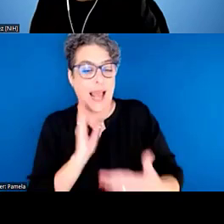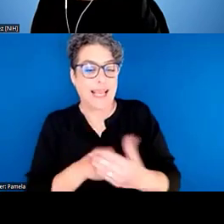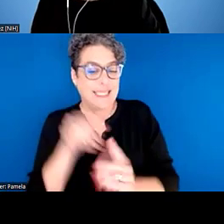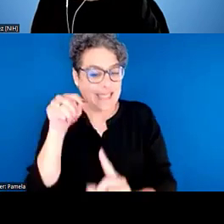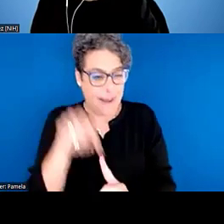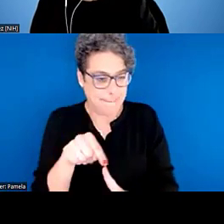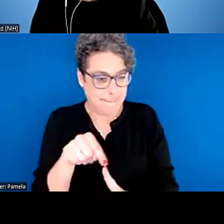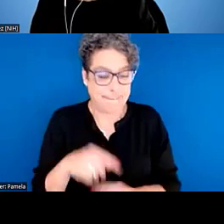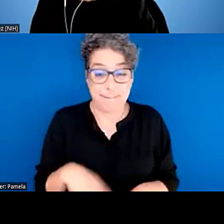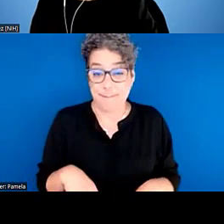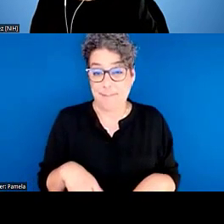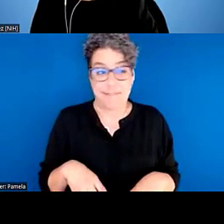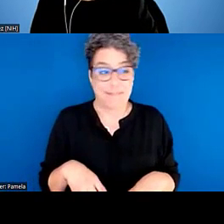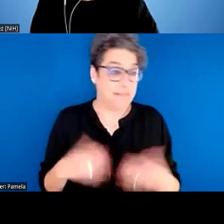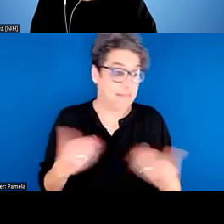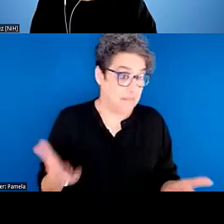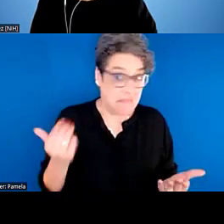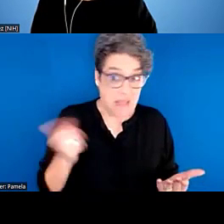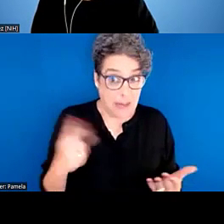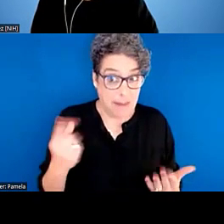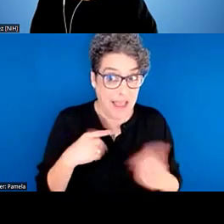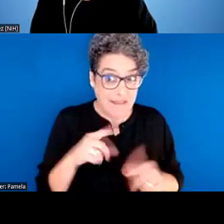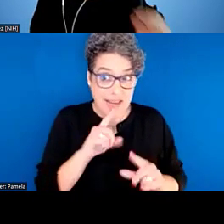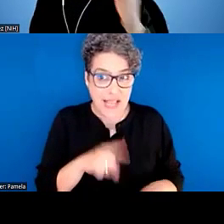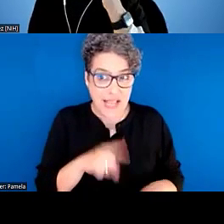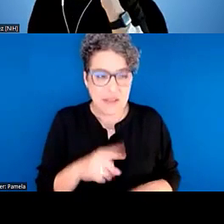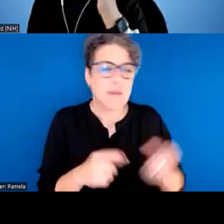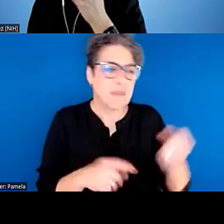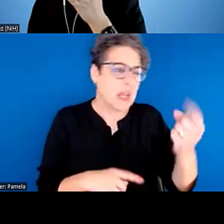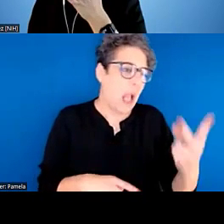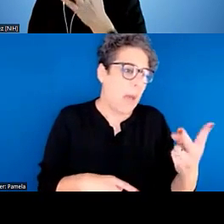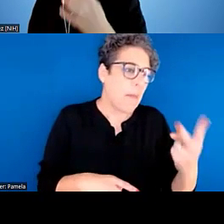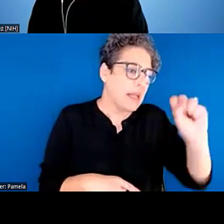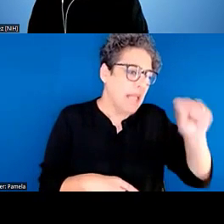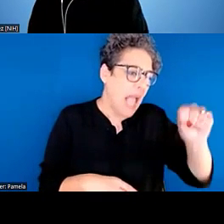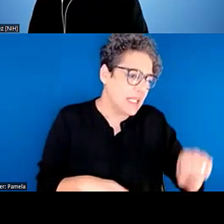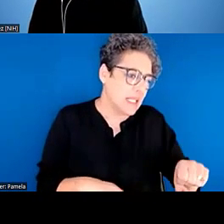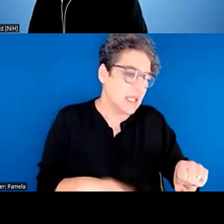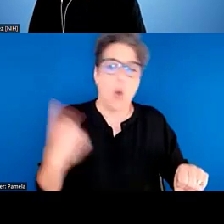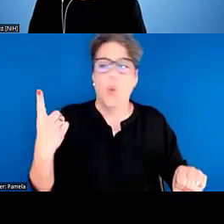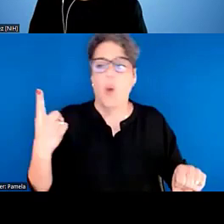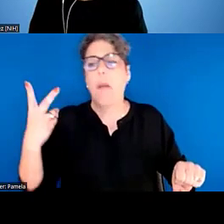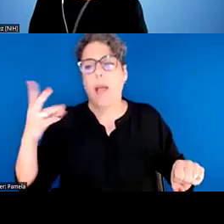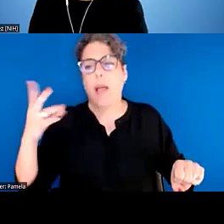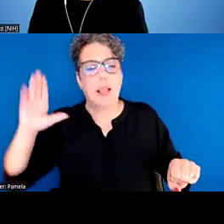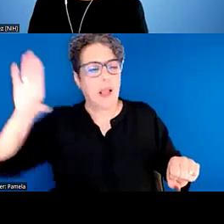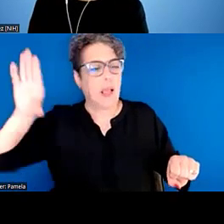Elyse Sullivan: I don't see any hands yet. Dr. Patricia Valdez: Okay. Elyse Sullivan: But we've got a couple yeses in the chat. Dr. Patricia Valdez: Yeah. Elyse Sullivan: Okay. We've got a couple of hands. Let's see.